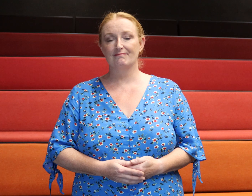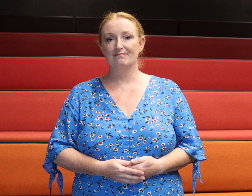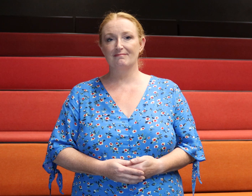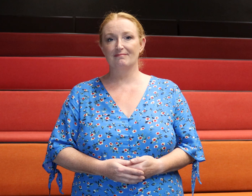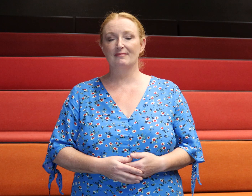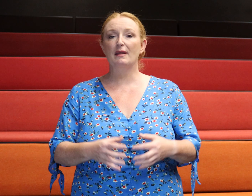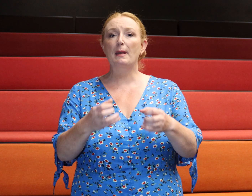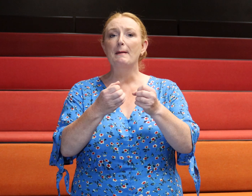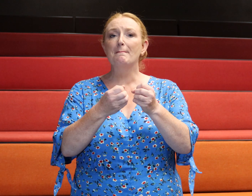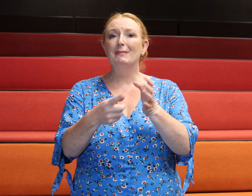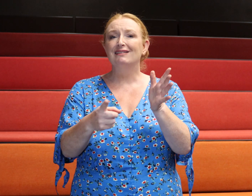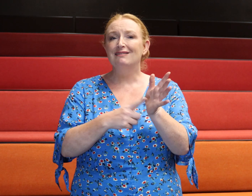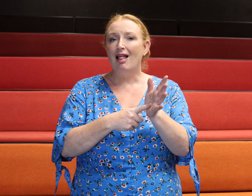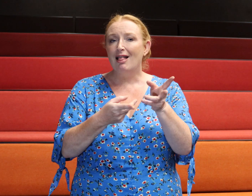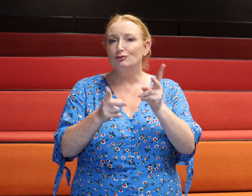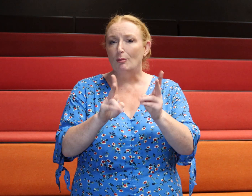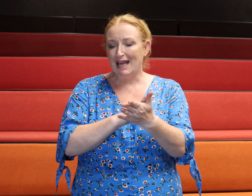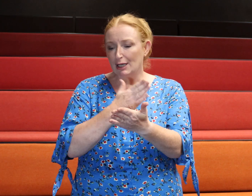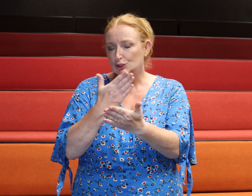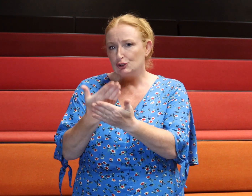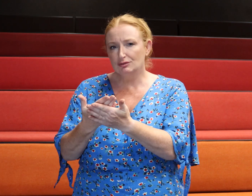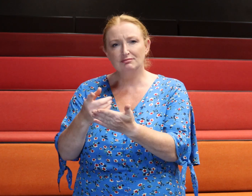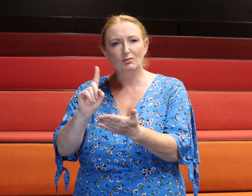BSL interpretation is